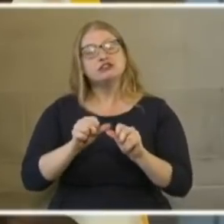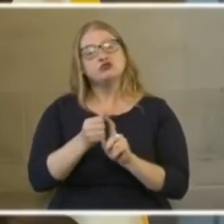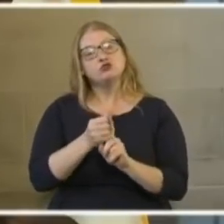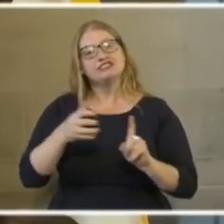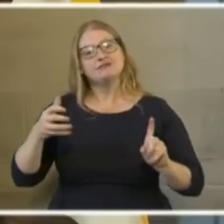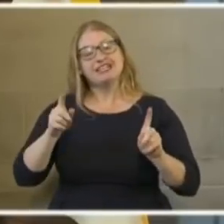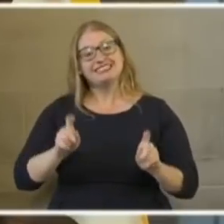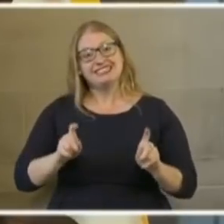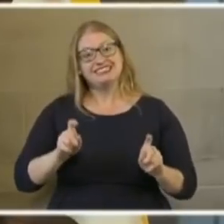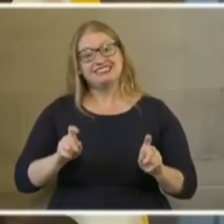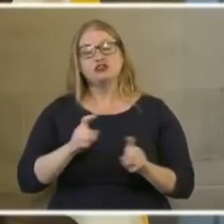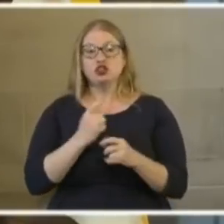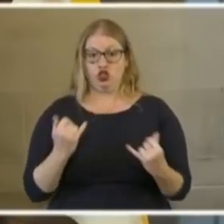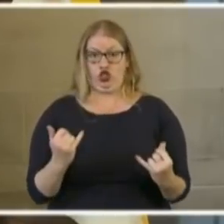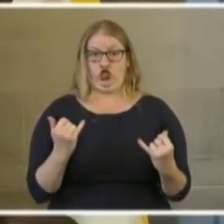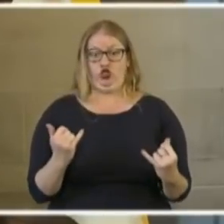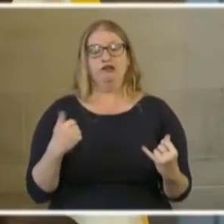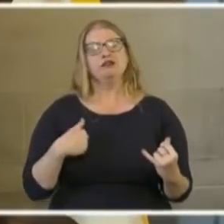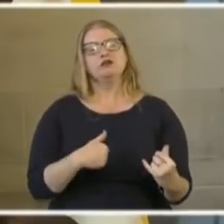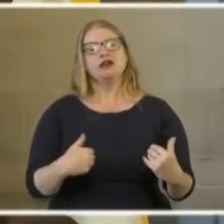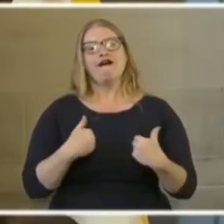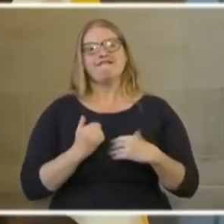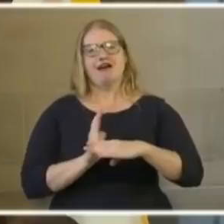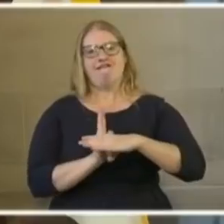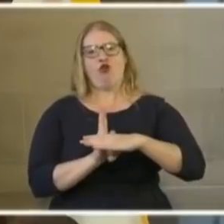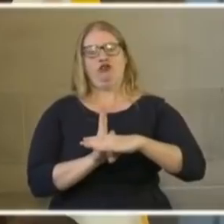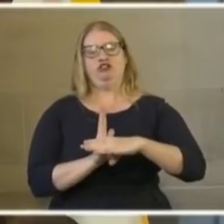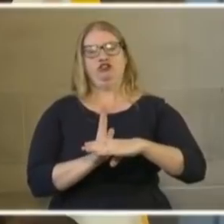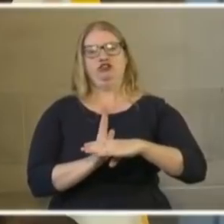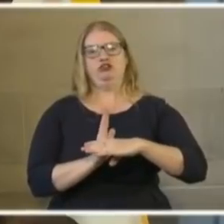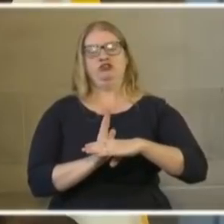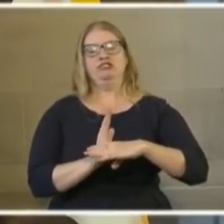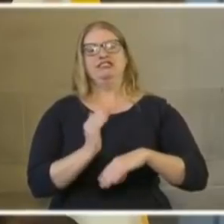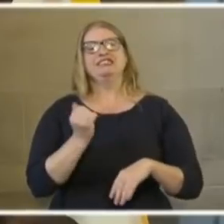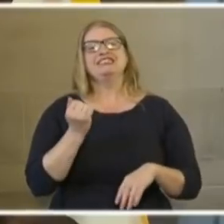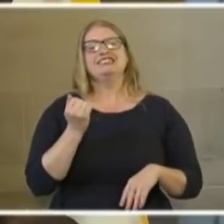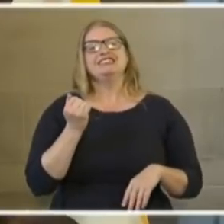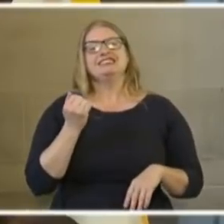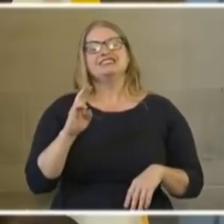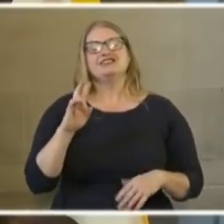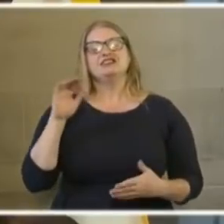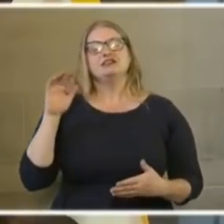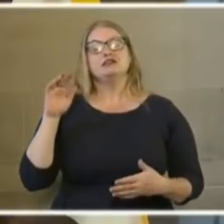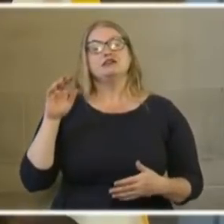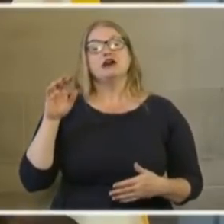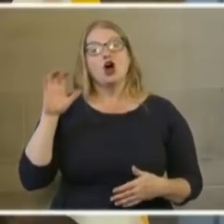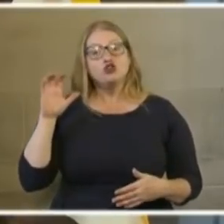VIRUS TAKES OFF IT TAKES OFF FAST. TESTING, WE CONTINUE TO EXPAND